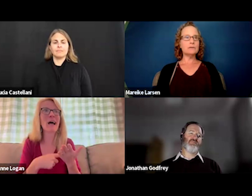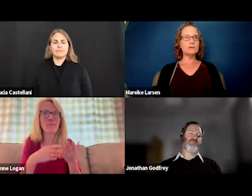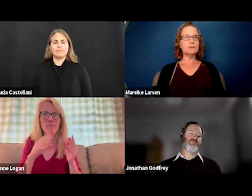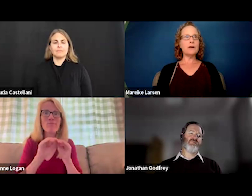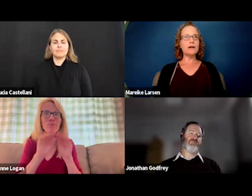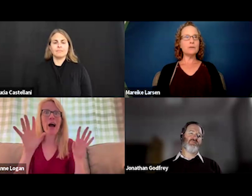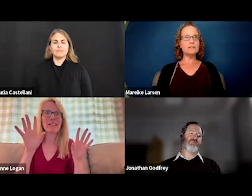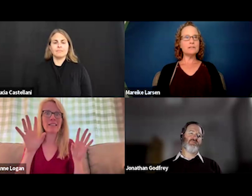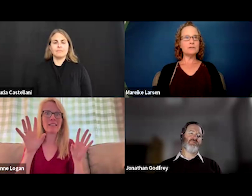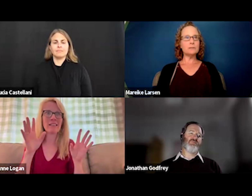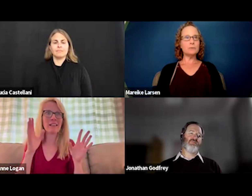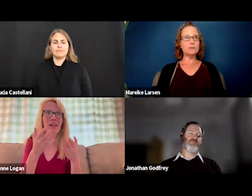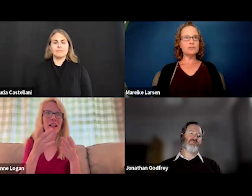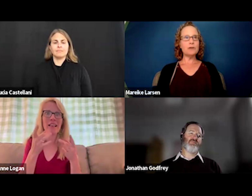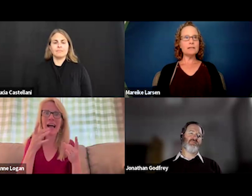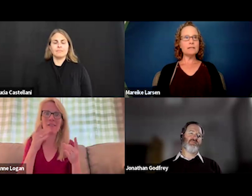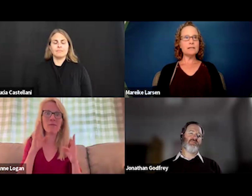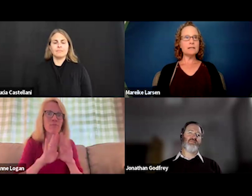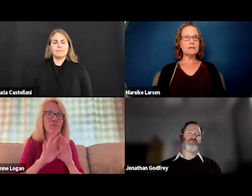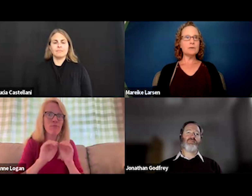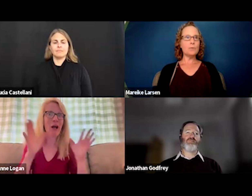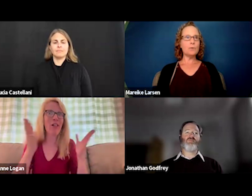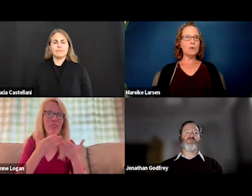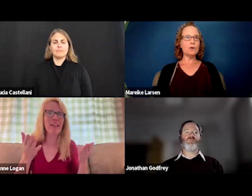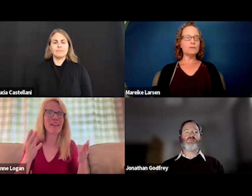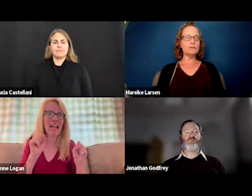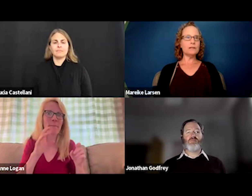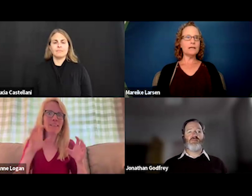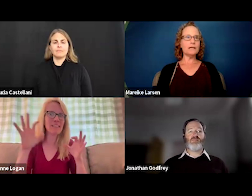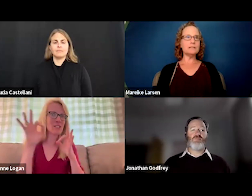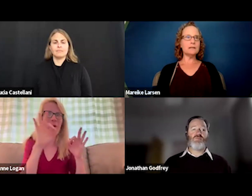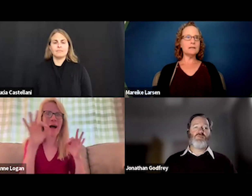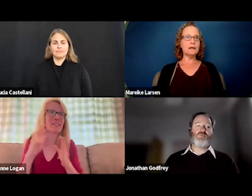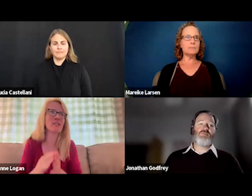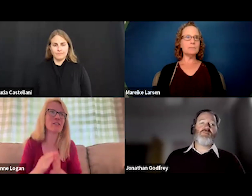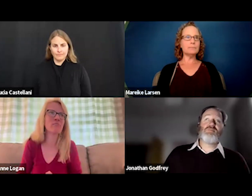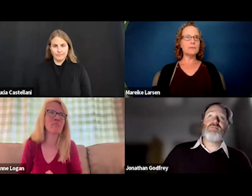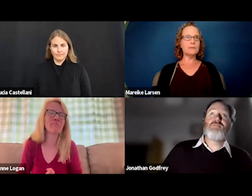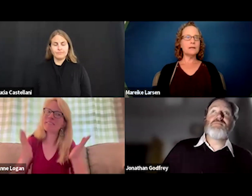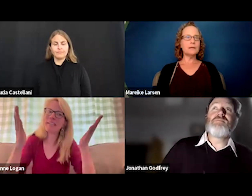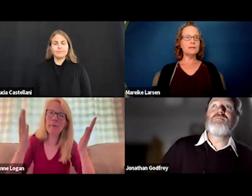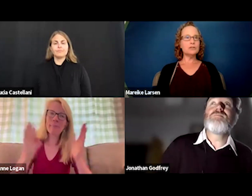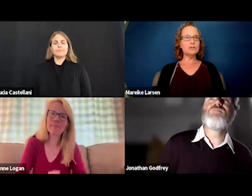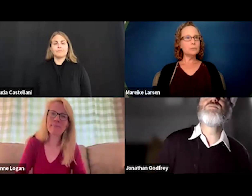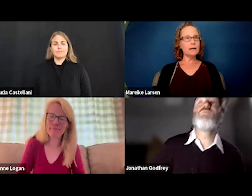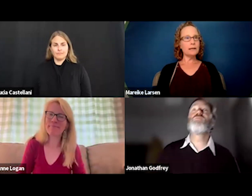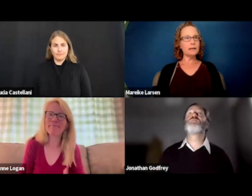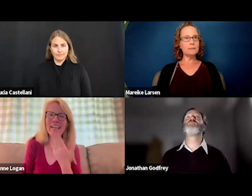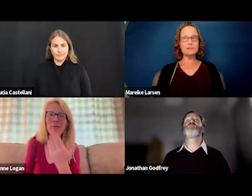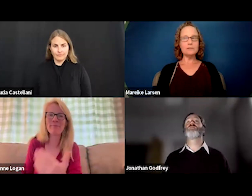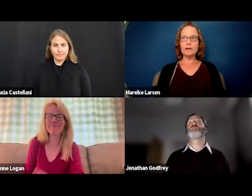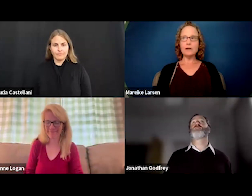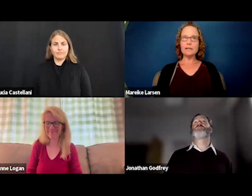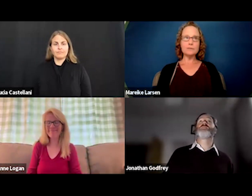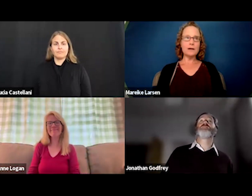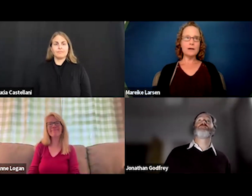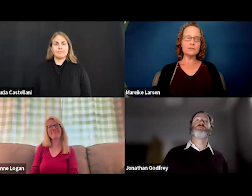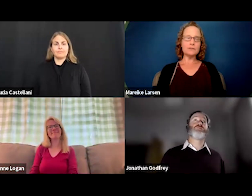There are environments that are a little more distracting. Or if the light is too bright, that can be distracting as well.